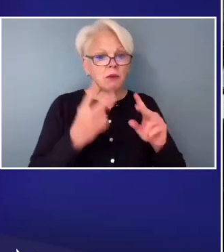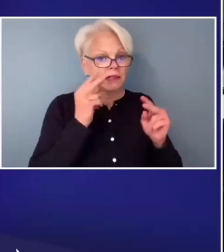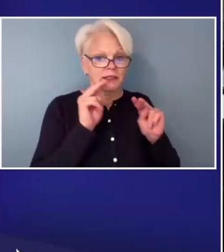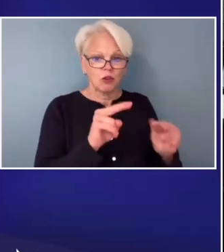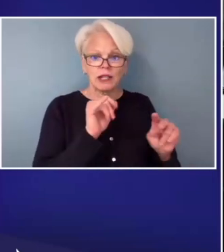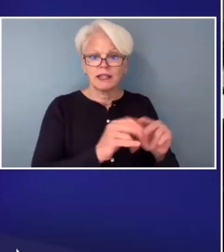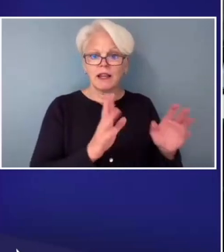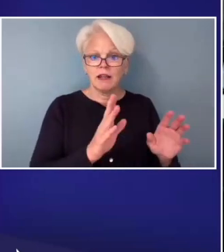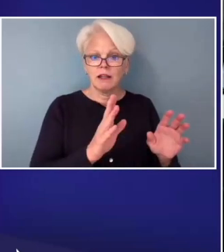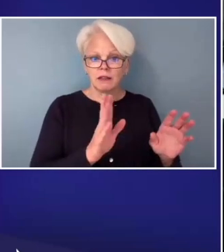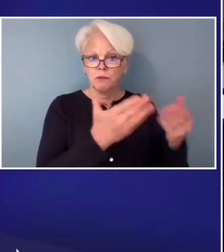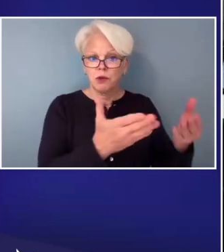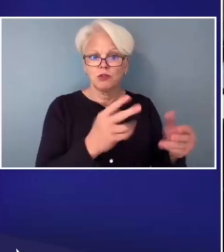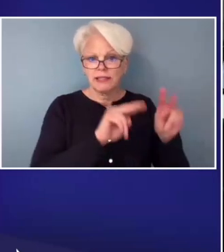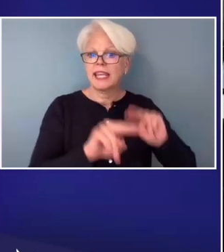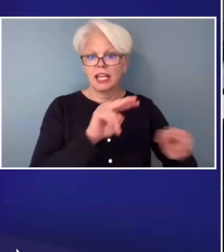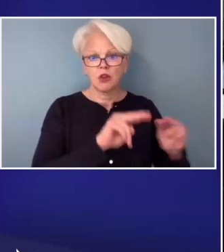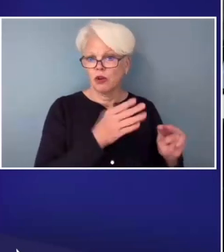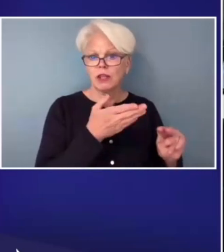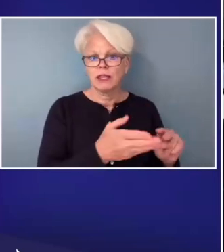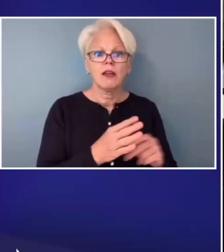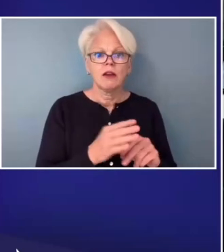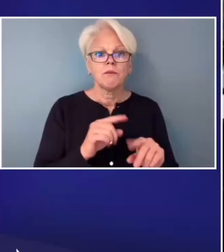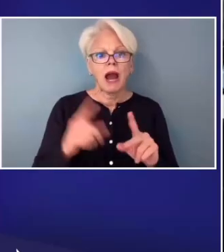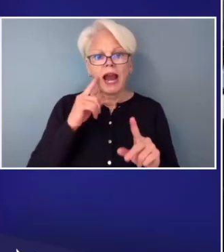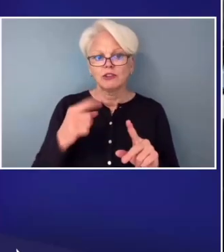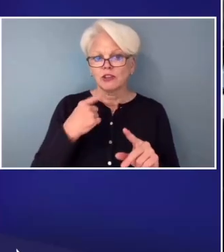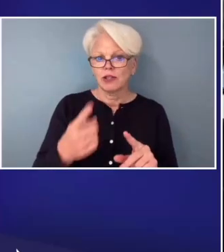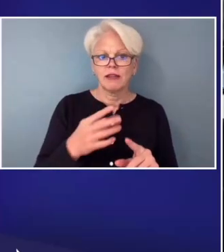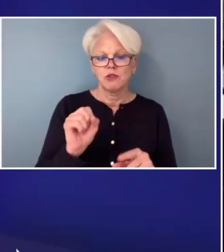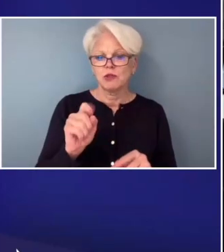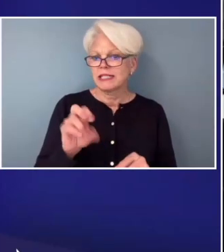They can go back and look at those. I just thought I'd give everybody a status report on that.